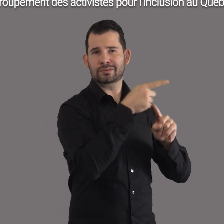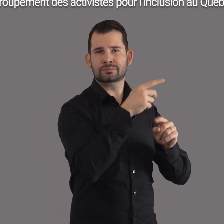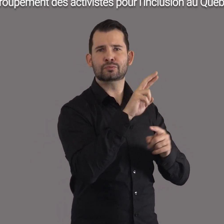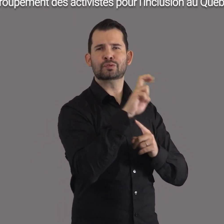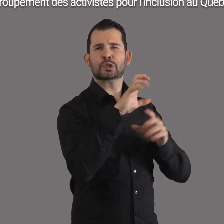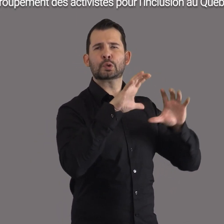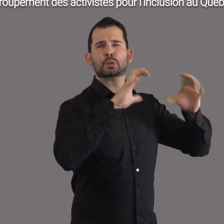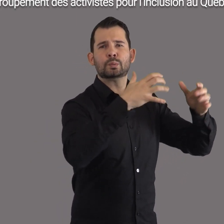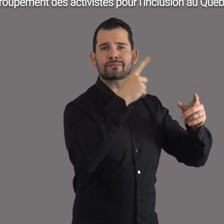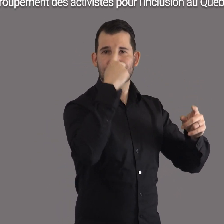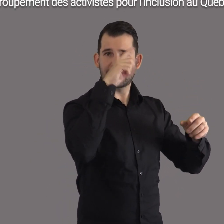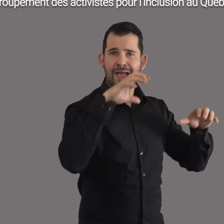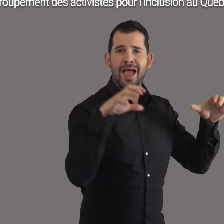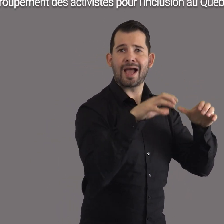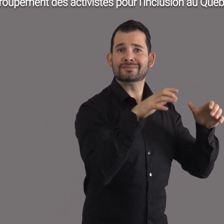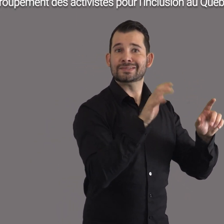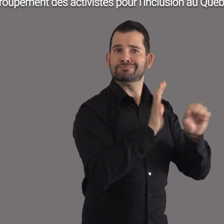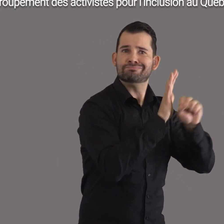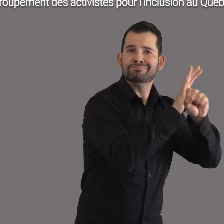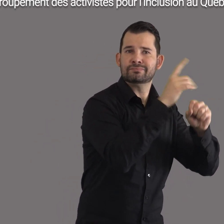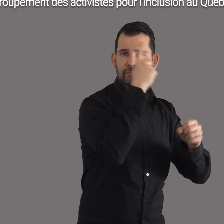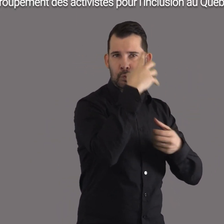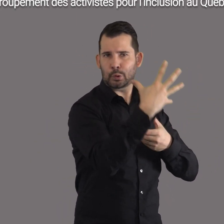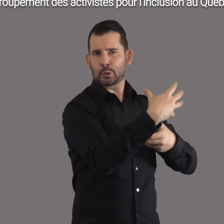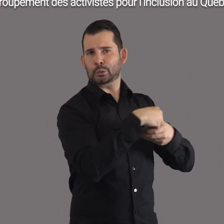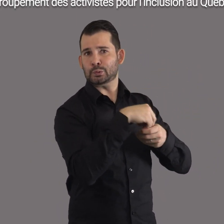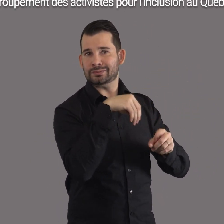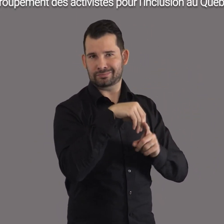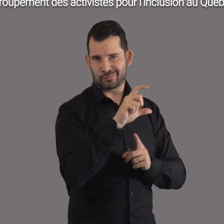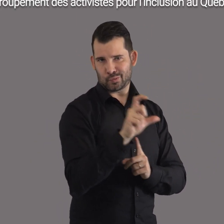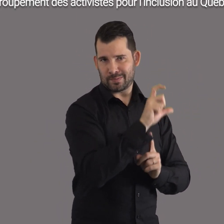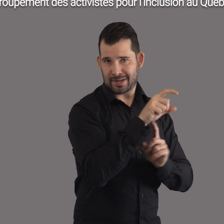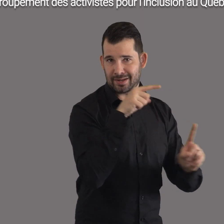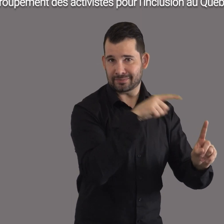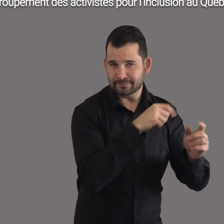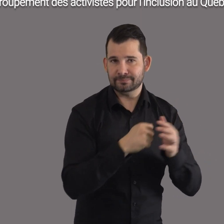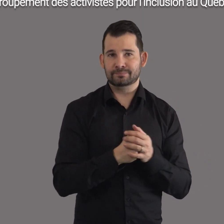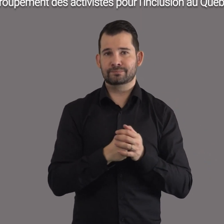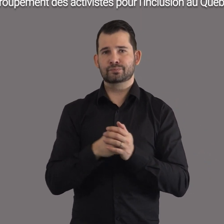Regroupement des activistes pour l'inclusion au Québec